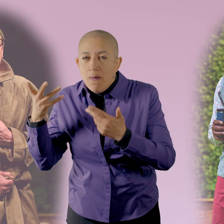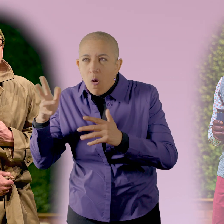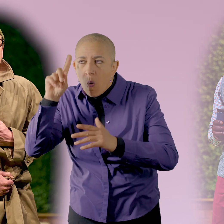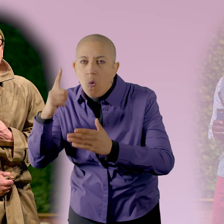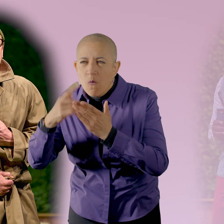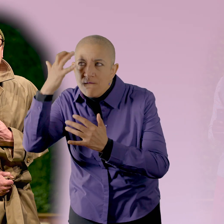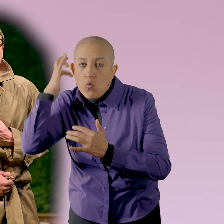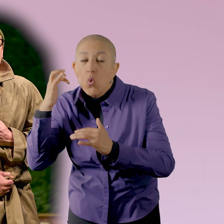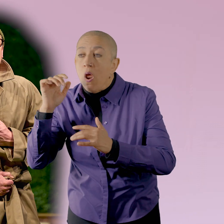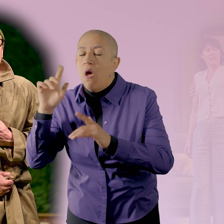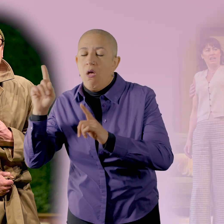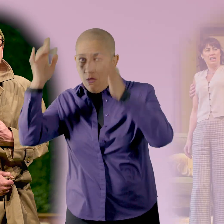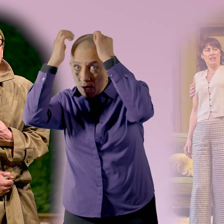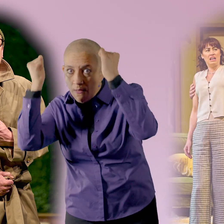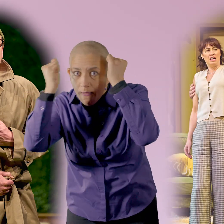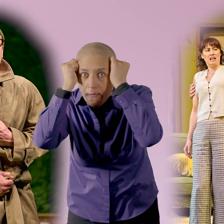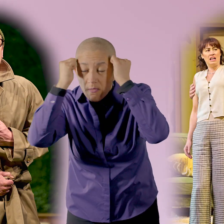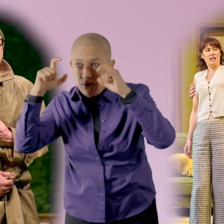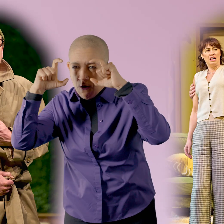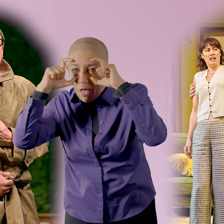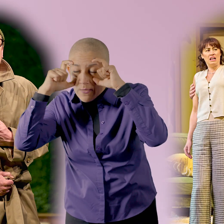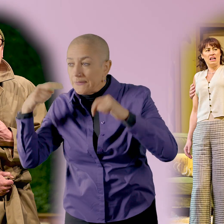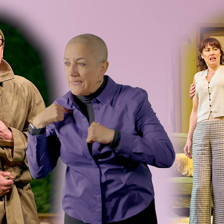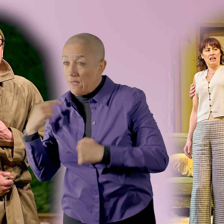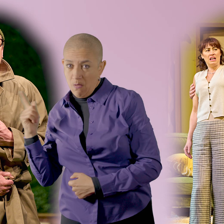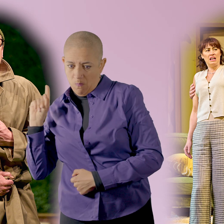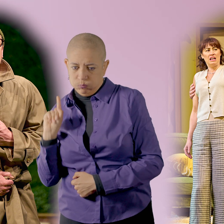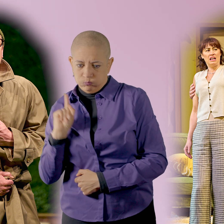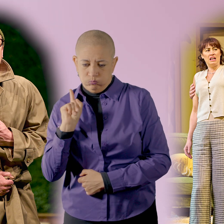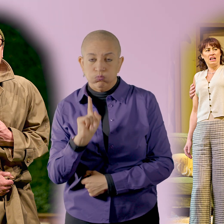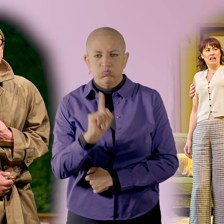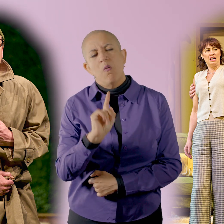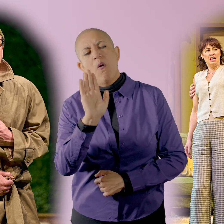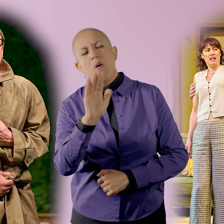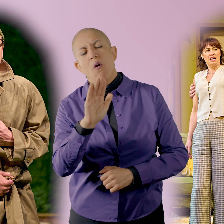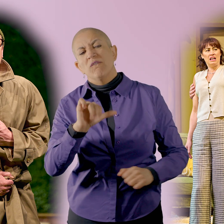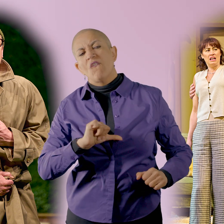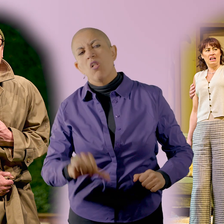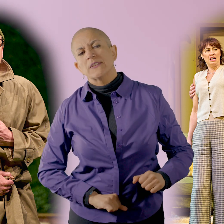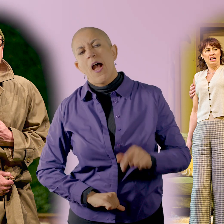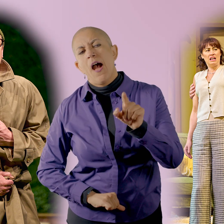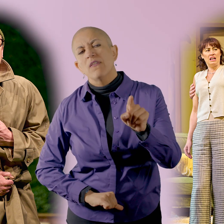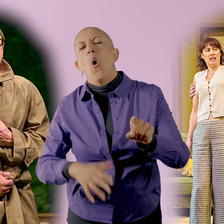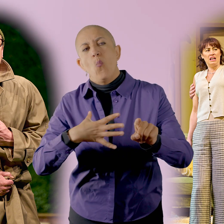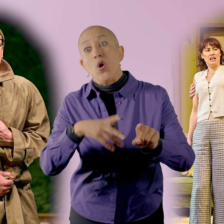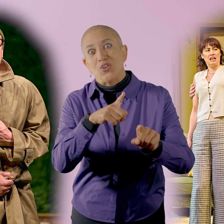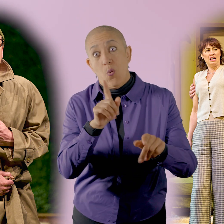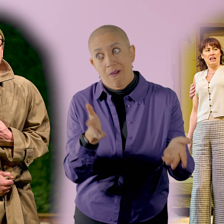and pays Falstaff to pursue his own wife on his behalf.